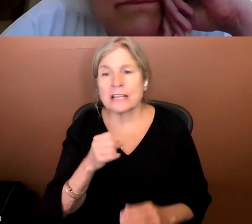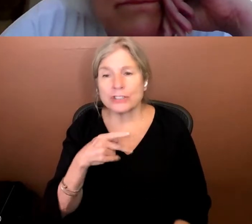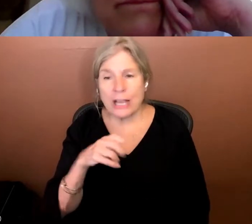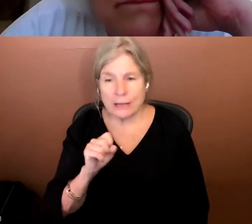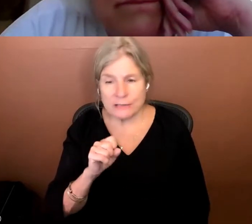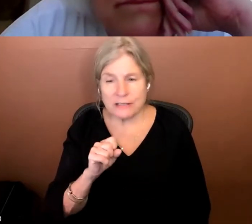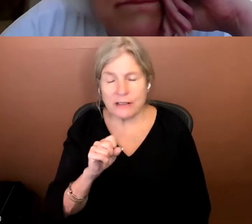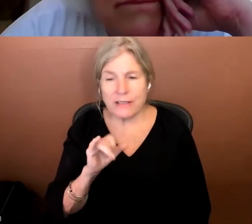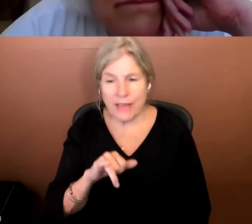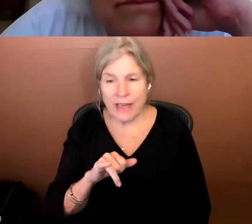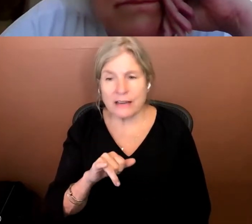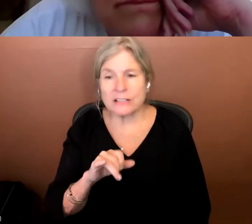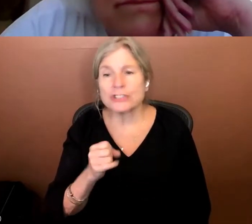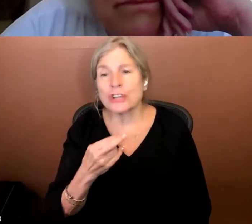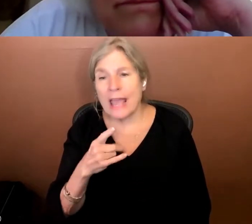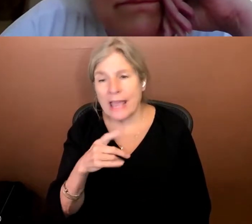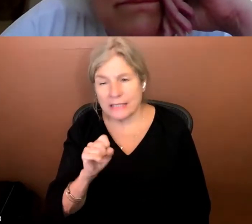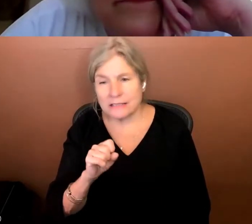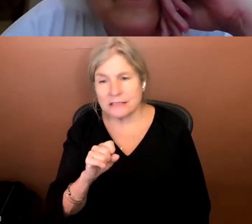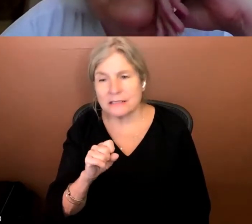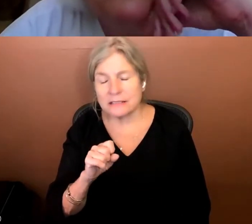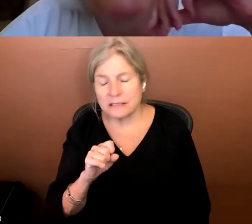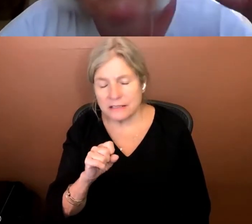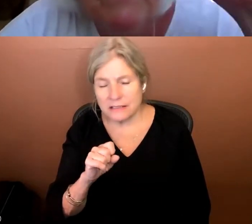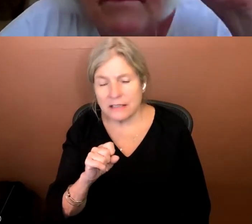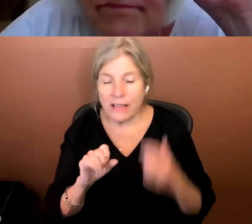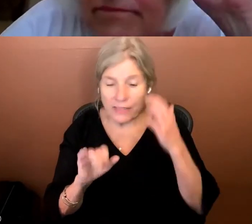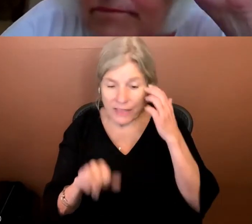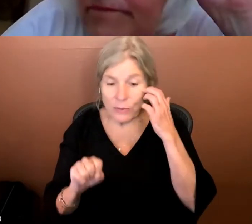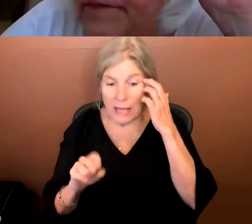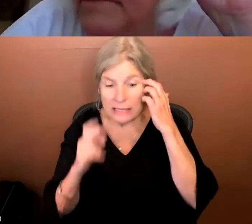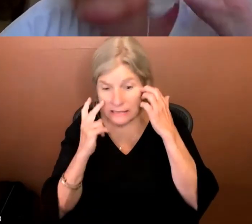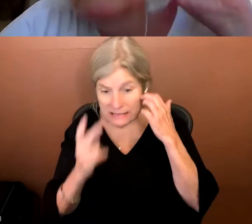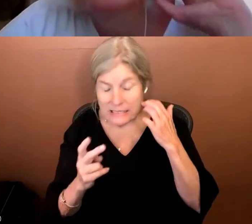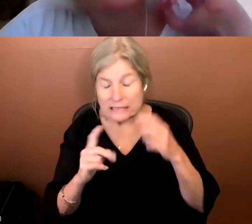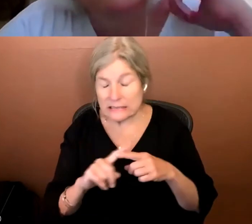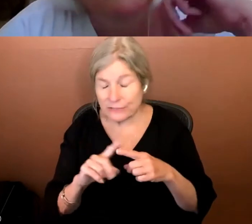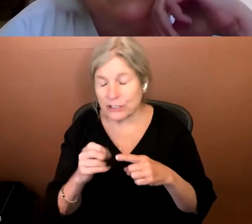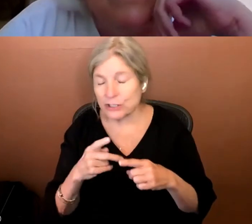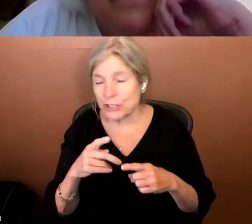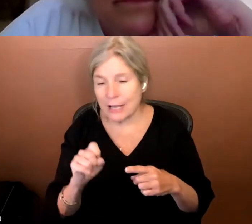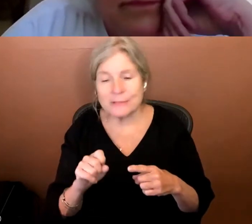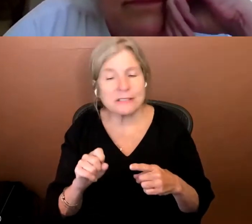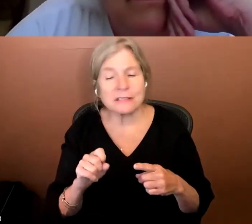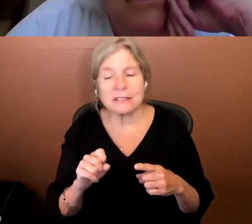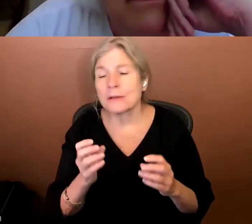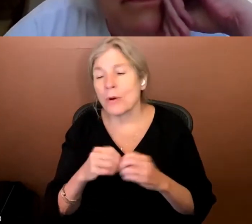shades that are visually discernible is much larger than the number of textures